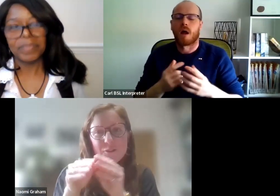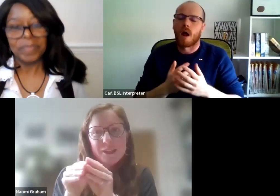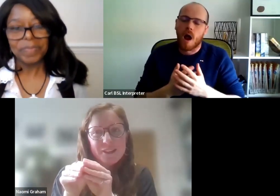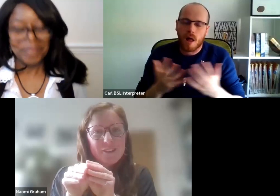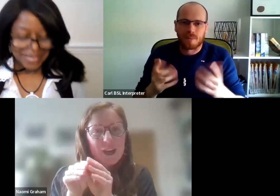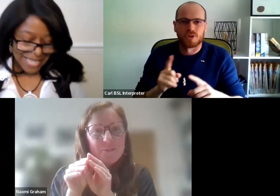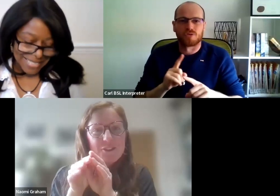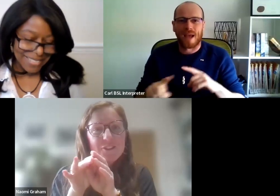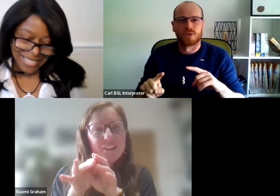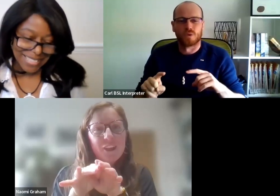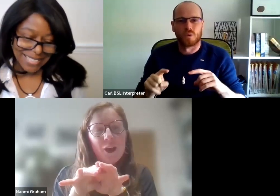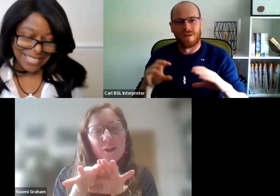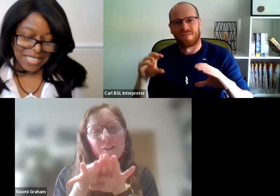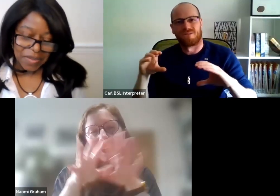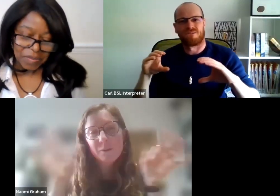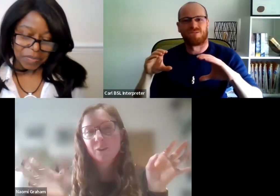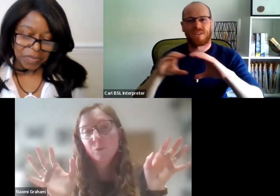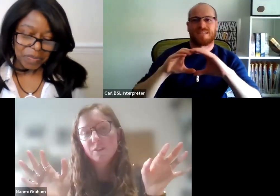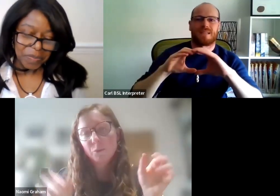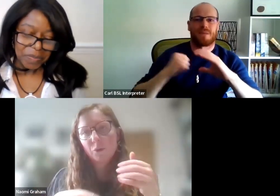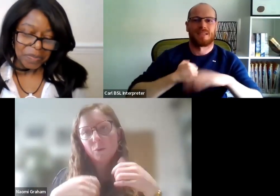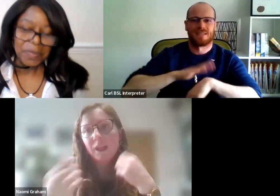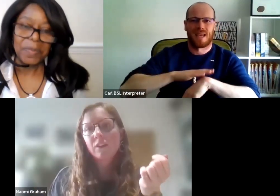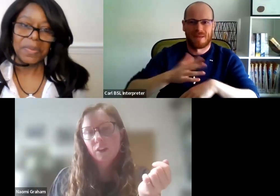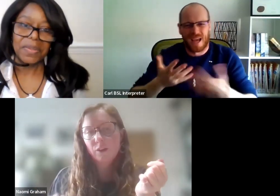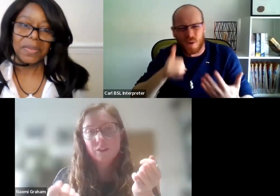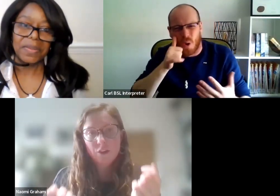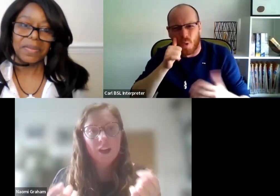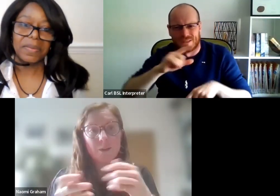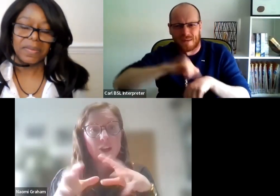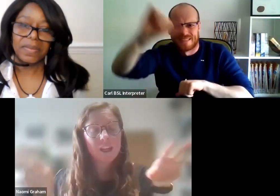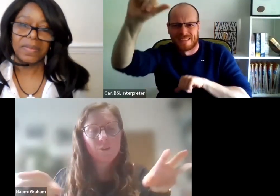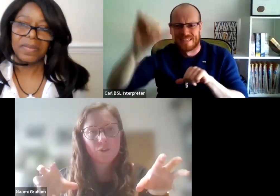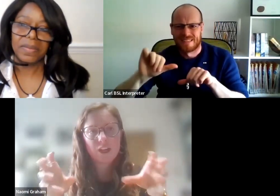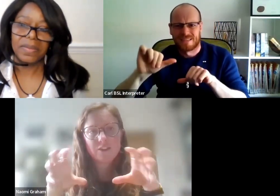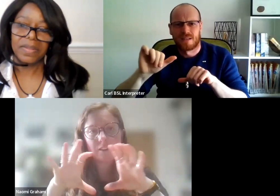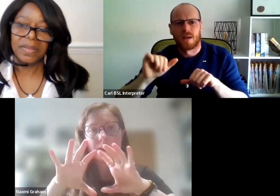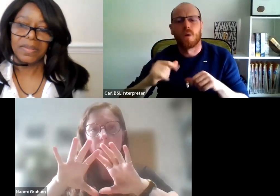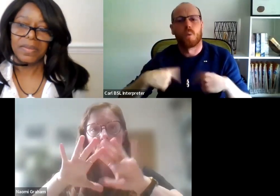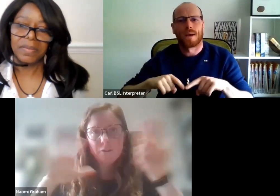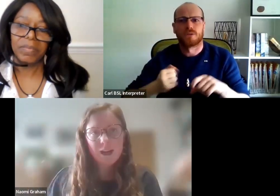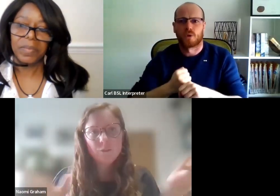to squeeze into that, which if anyone wants more, we do as Growing Hope training for churches around